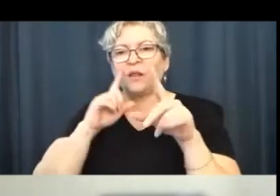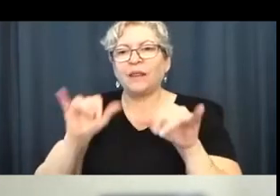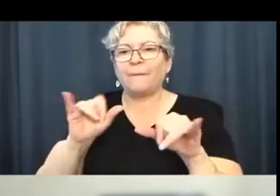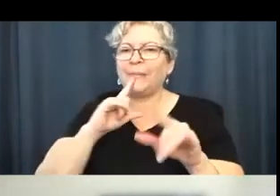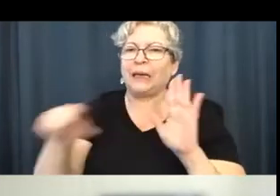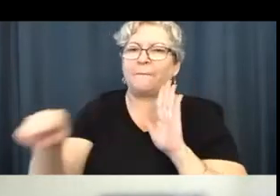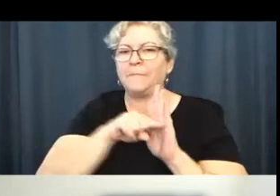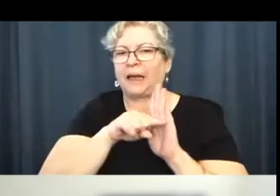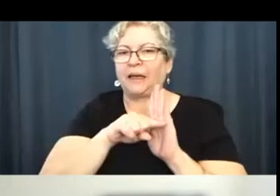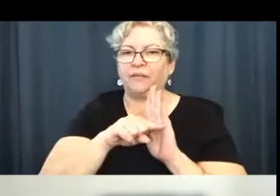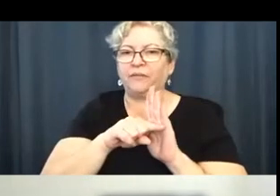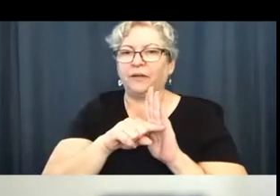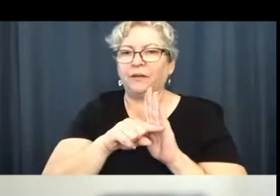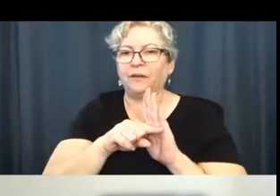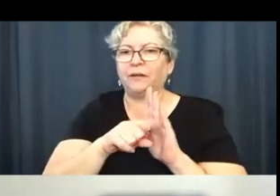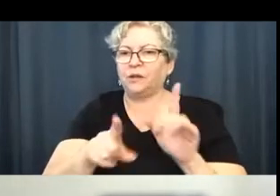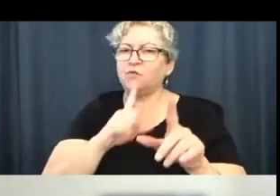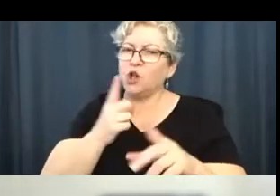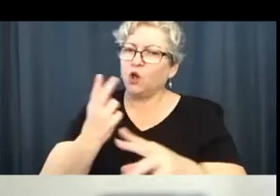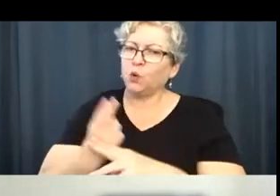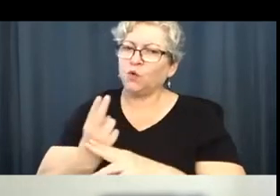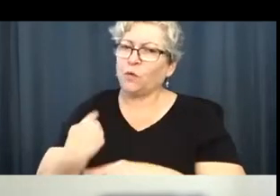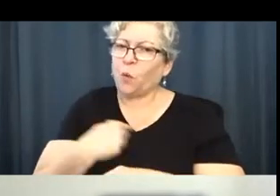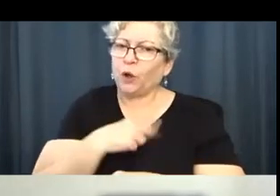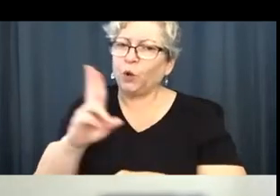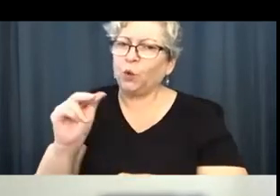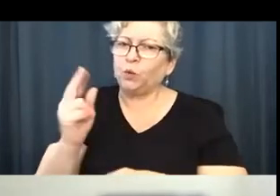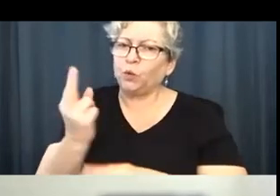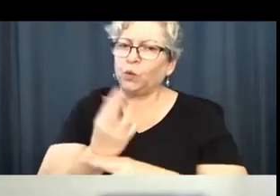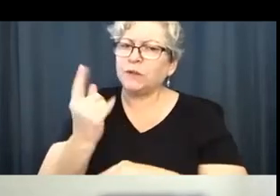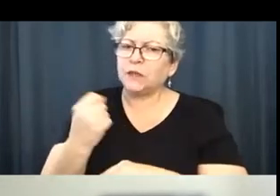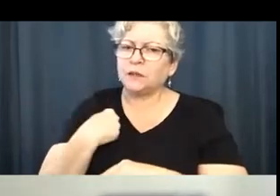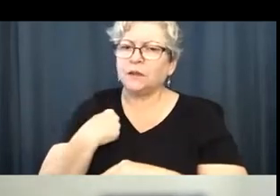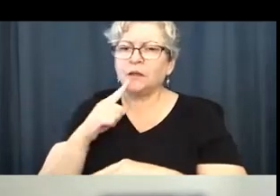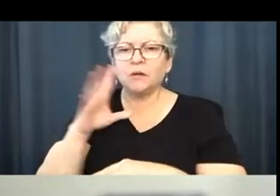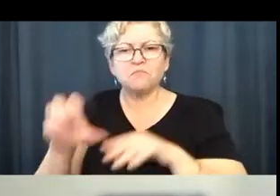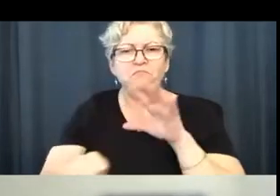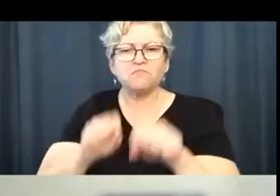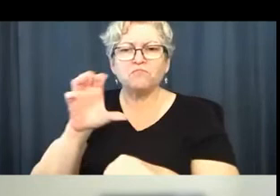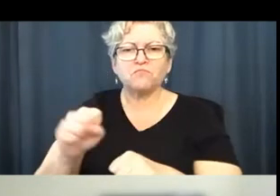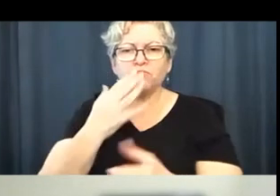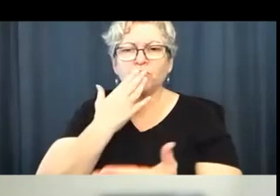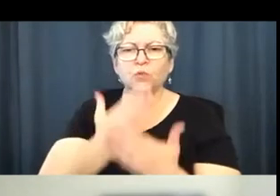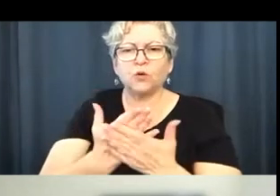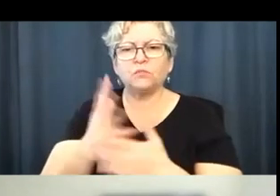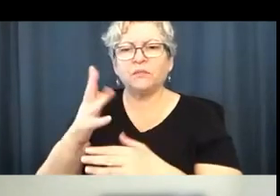Right, they're very useful, we use them. They can catch, there's somewhat artificial intelligence tools